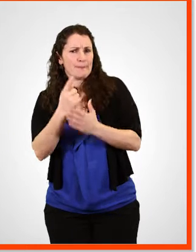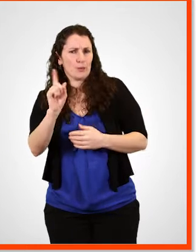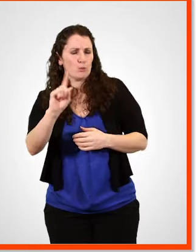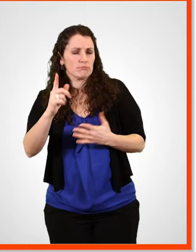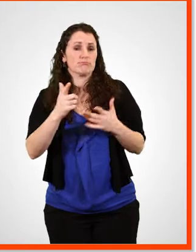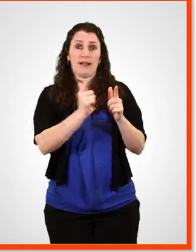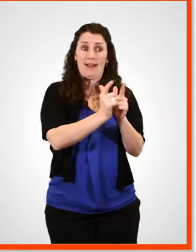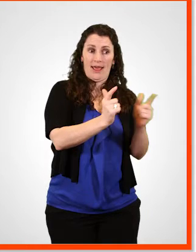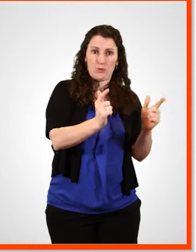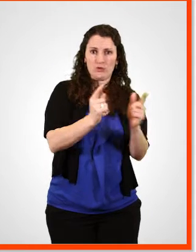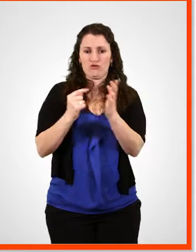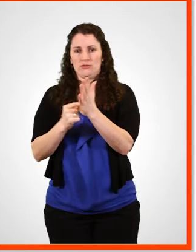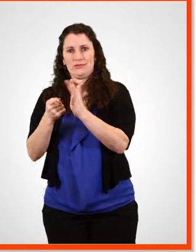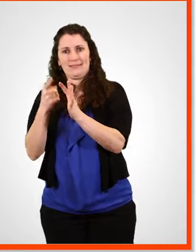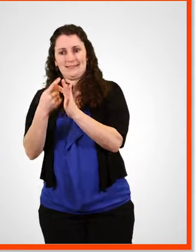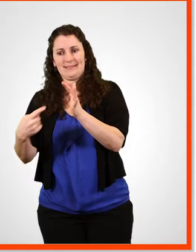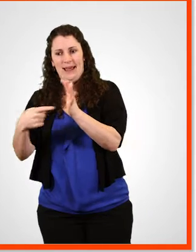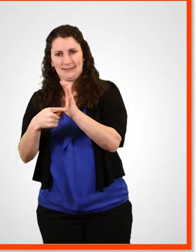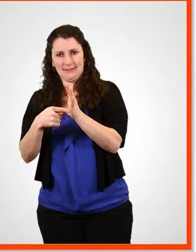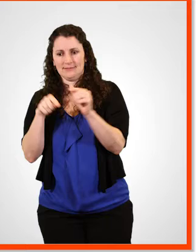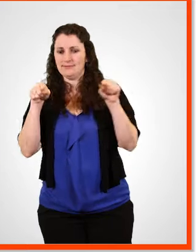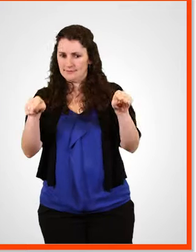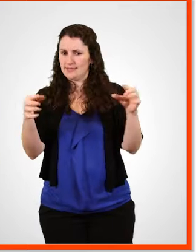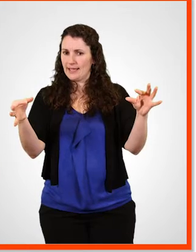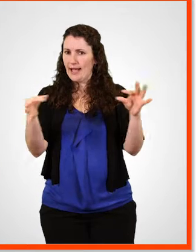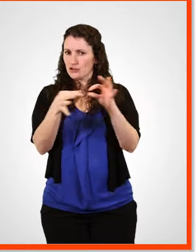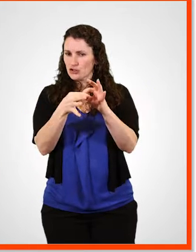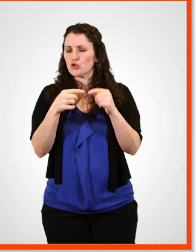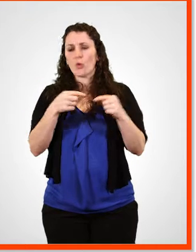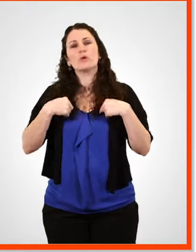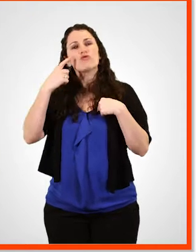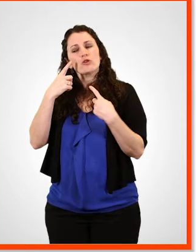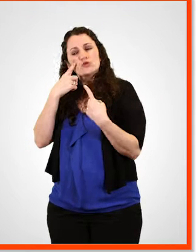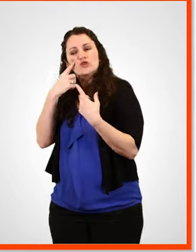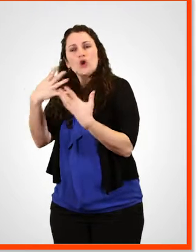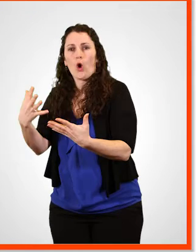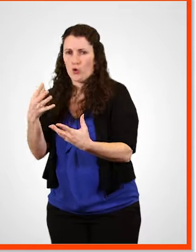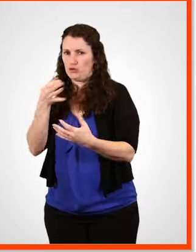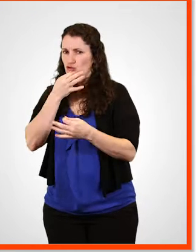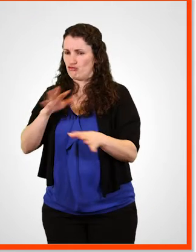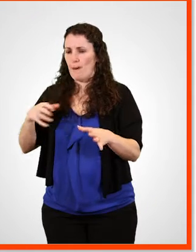between language and text a lot more explicit, and particularly in the area of reading we see more instruction,